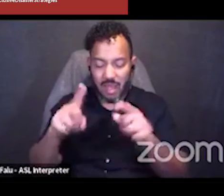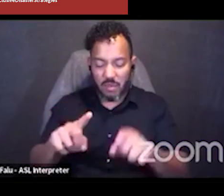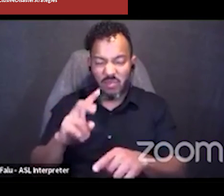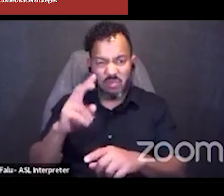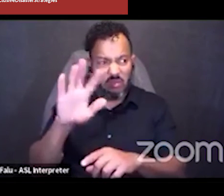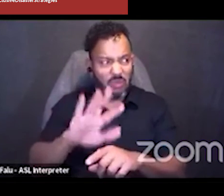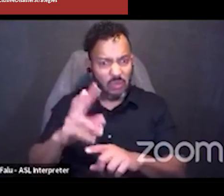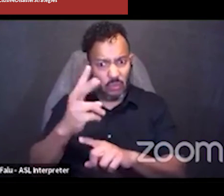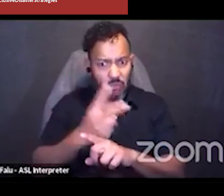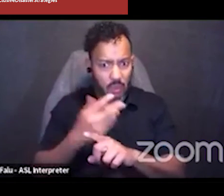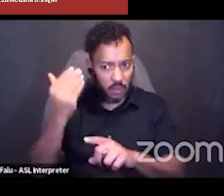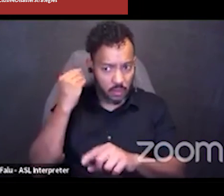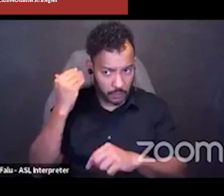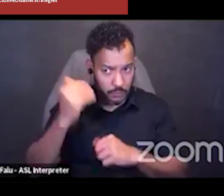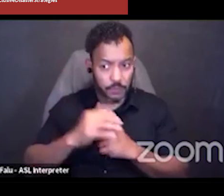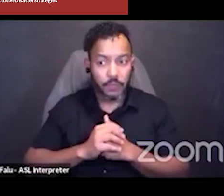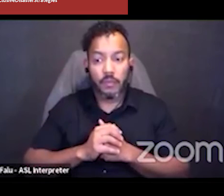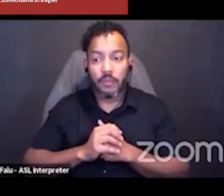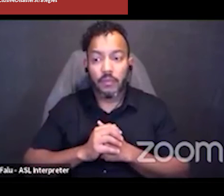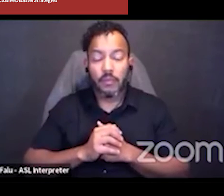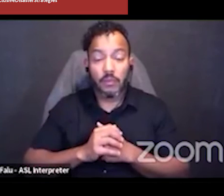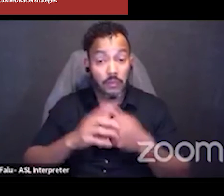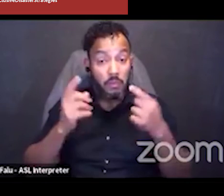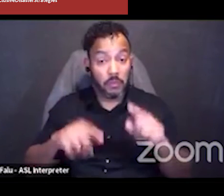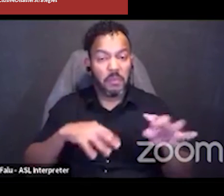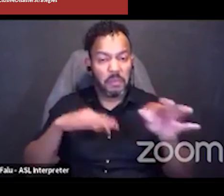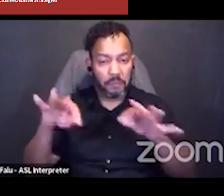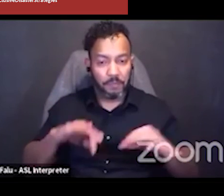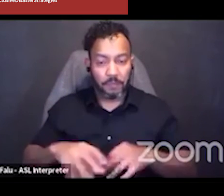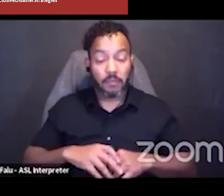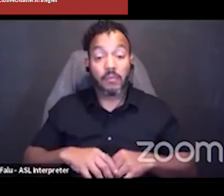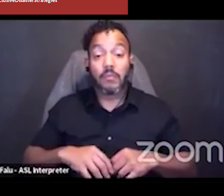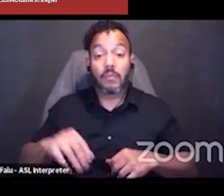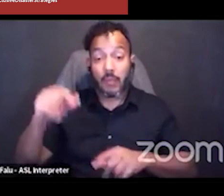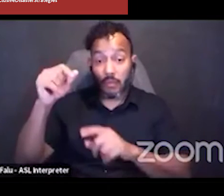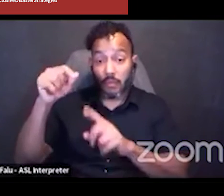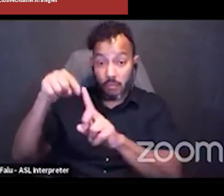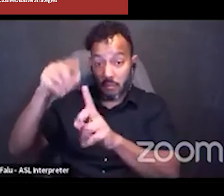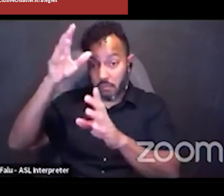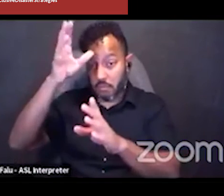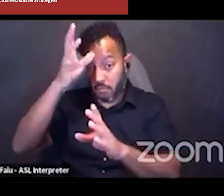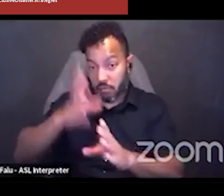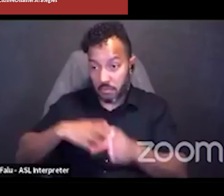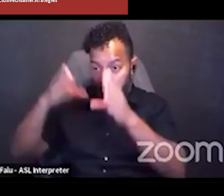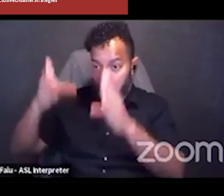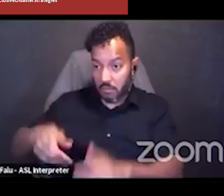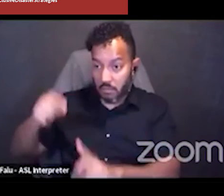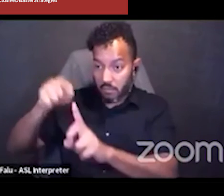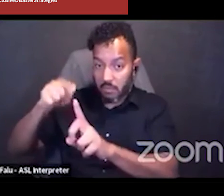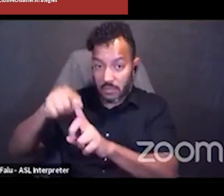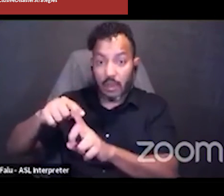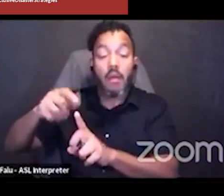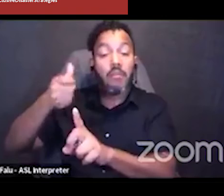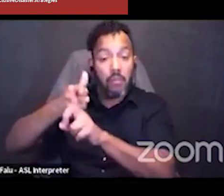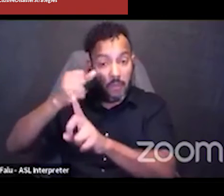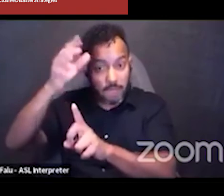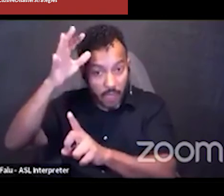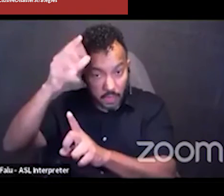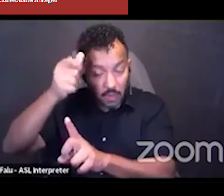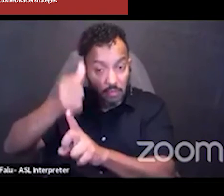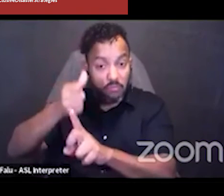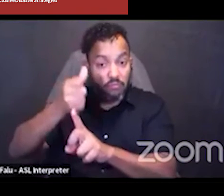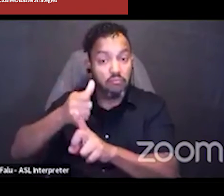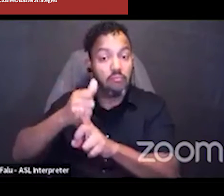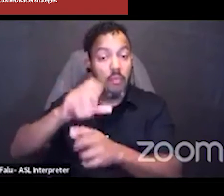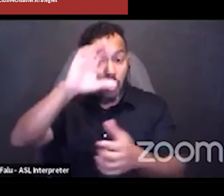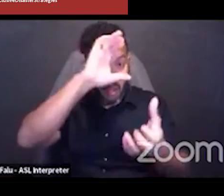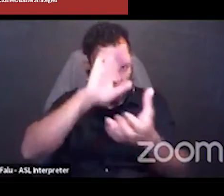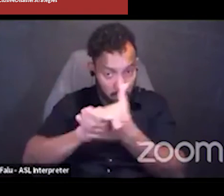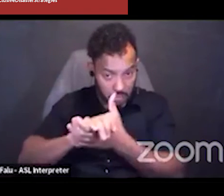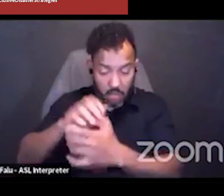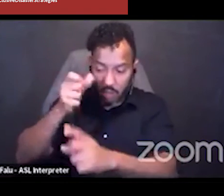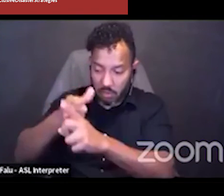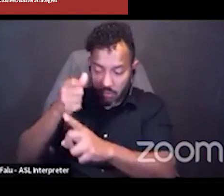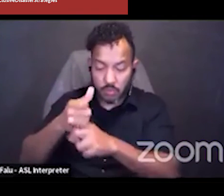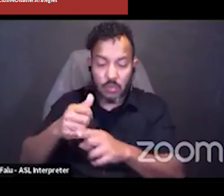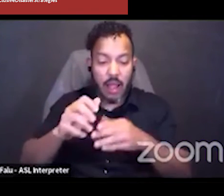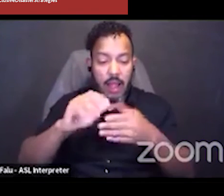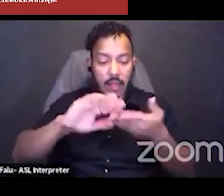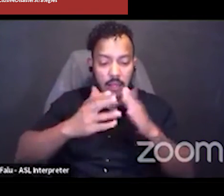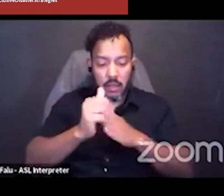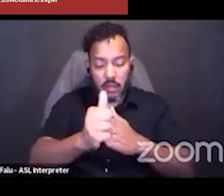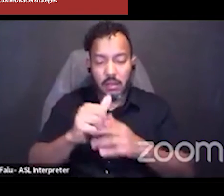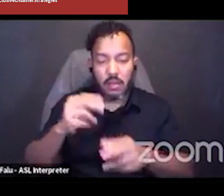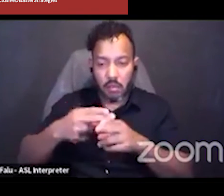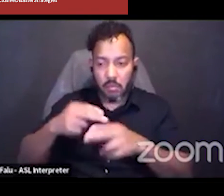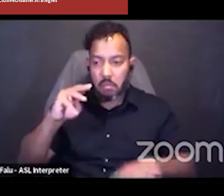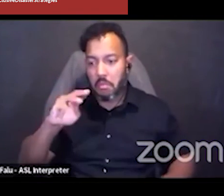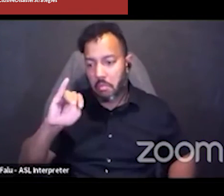A father, a husband, a community leader as we've come to learn, Michael Hickson a black